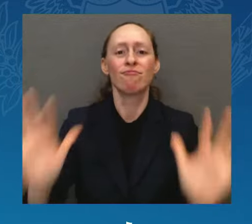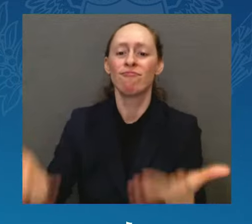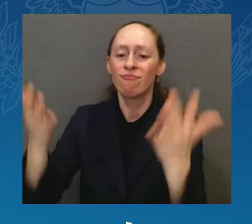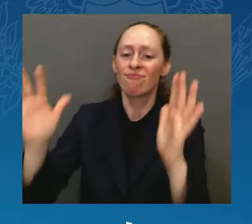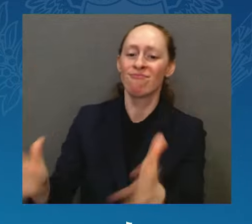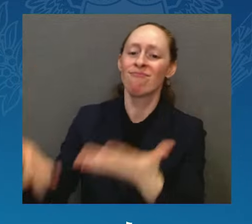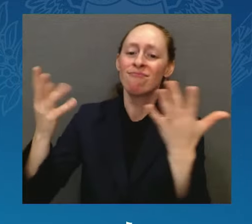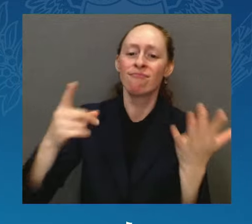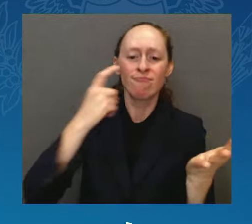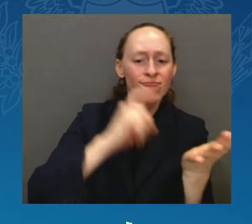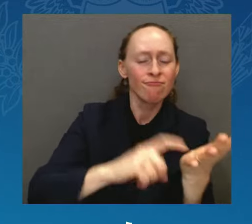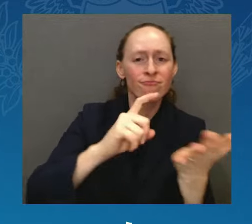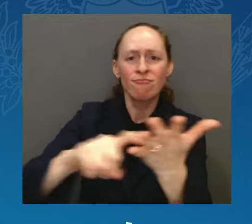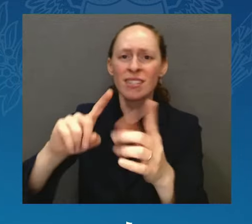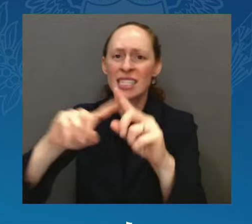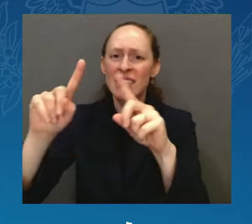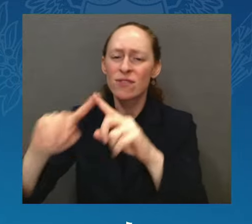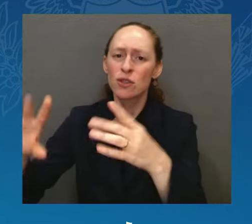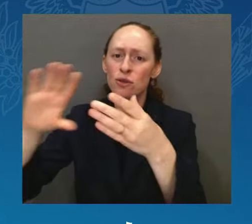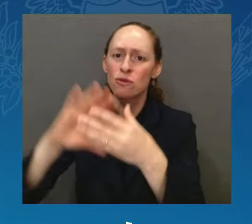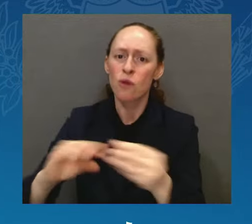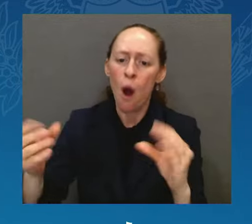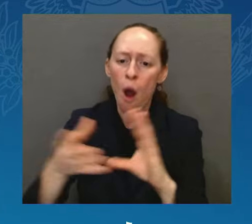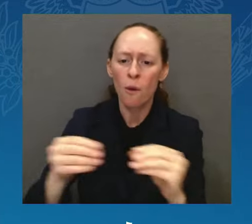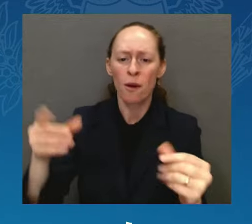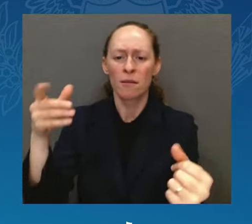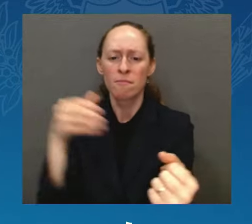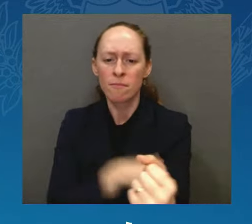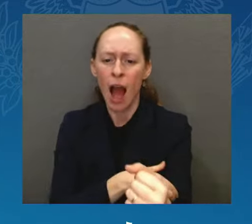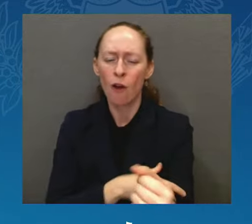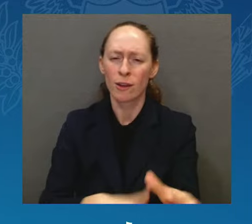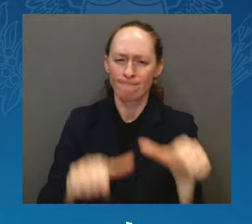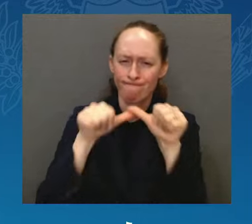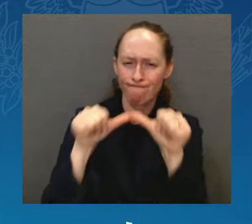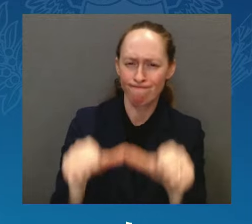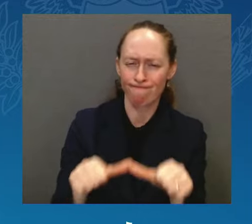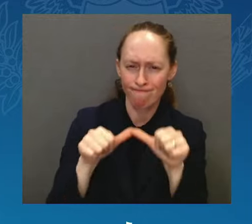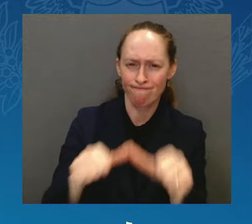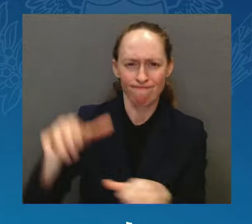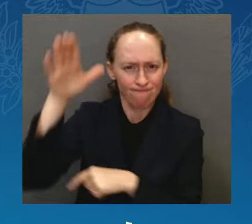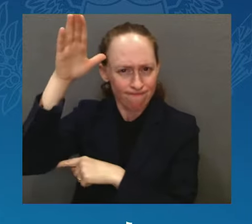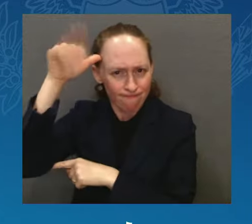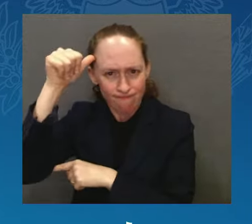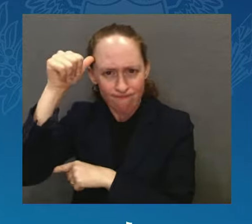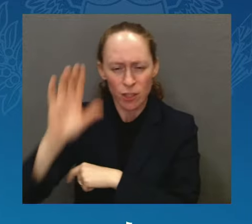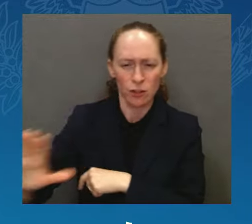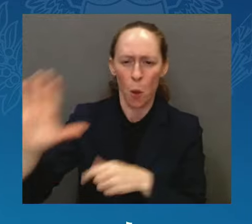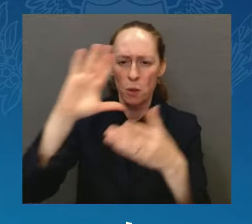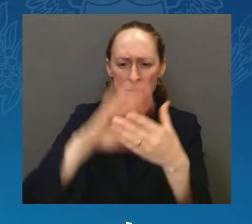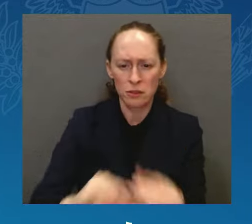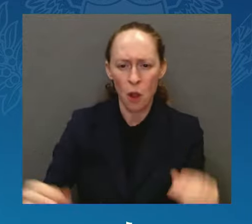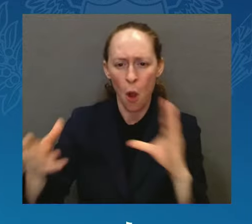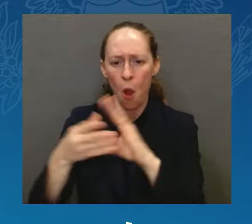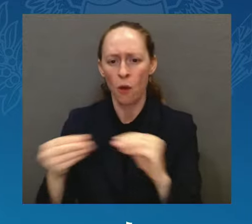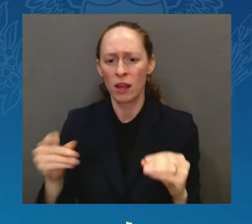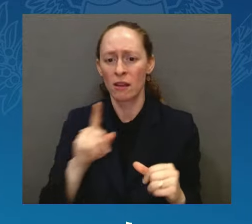as we recognize the Latino voices that helped build our country, those who led movements to change,